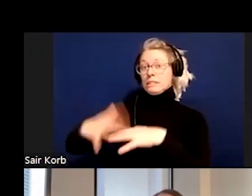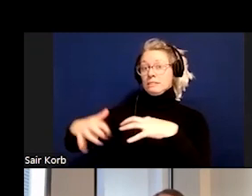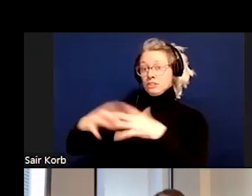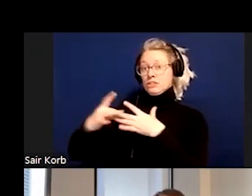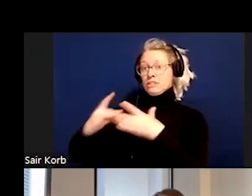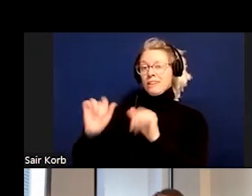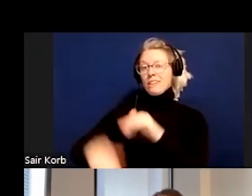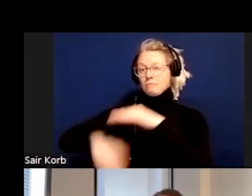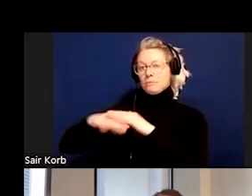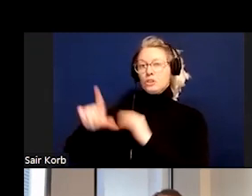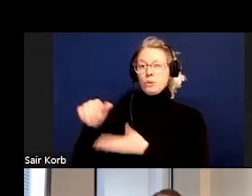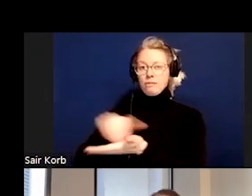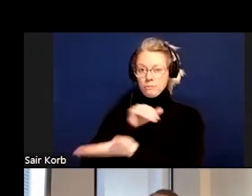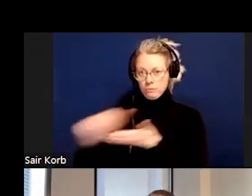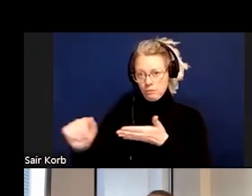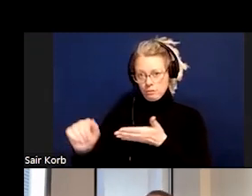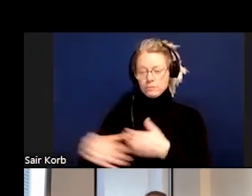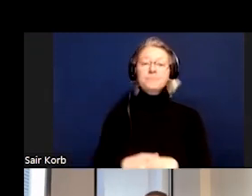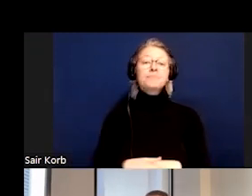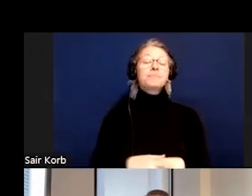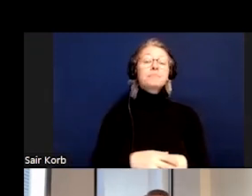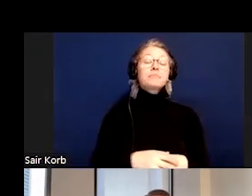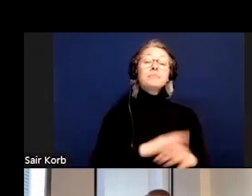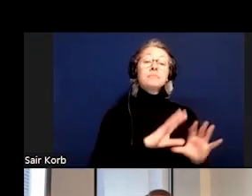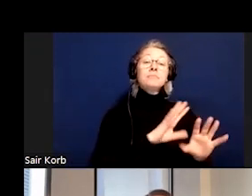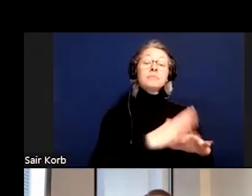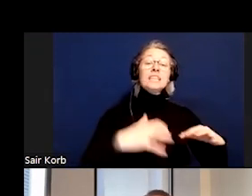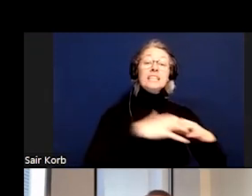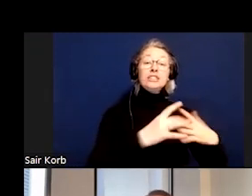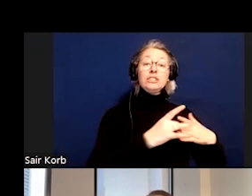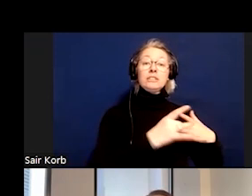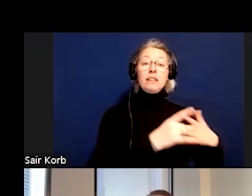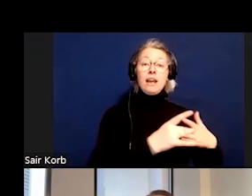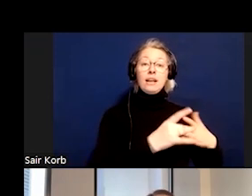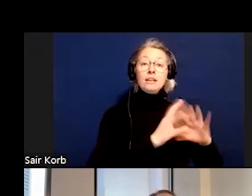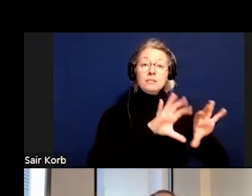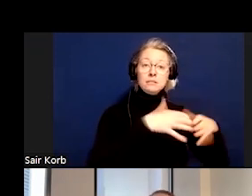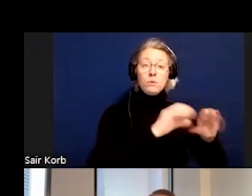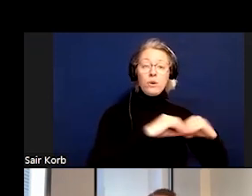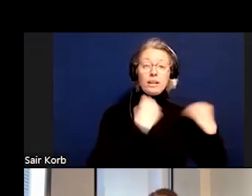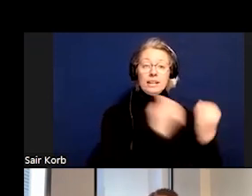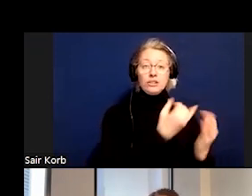$20,000 and Indigenous-led and centred arts organizations may receive up to $25,000. And